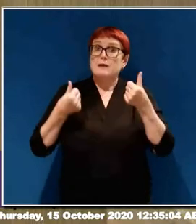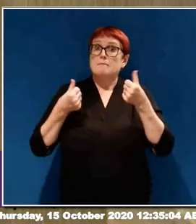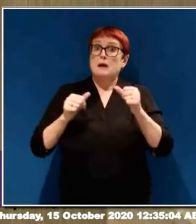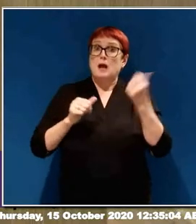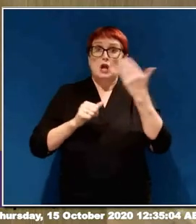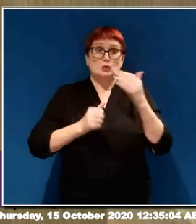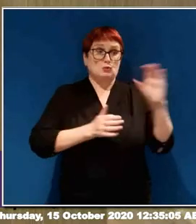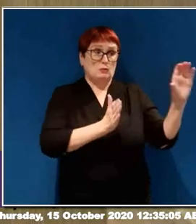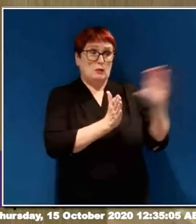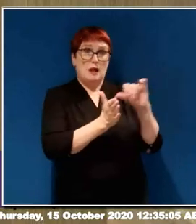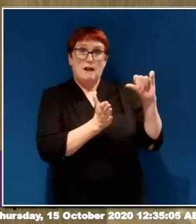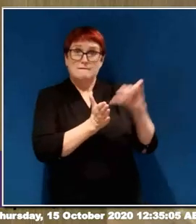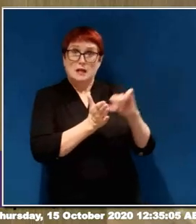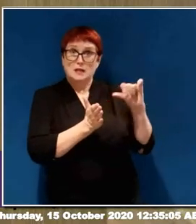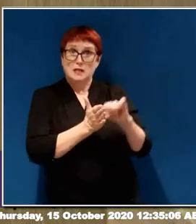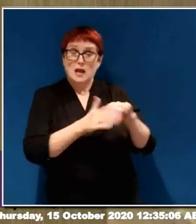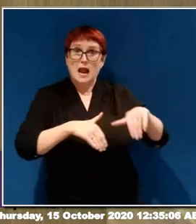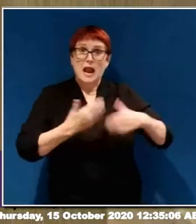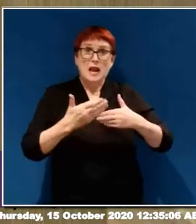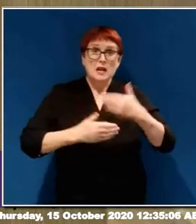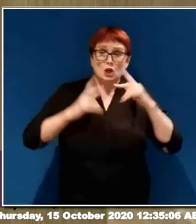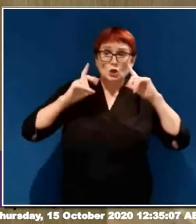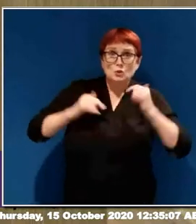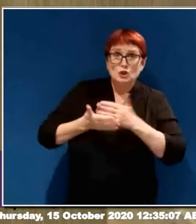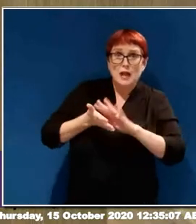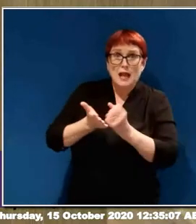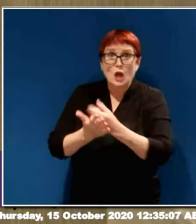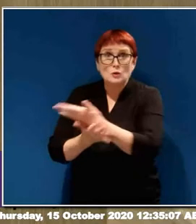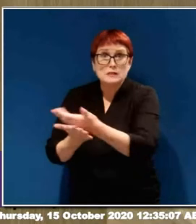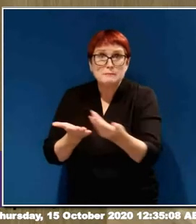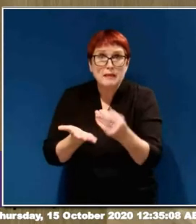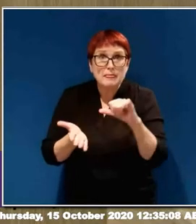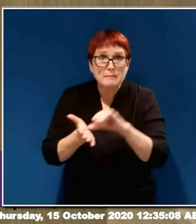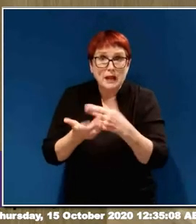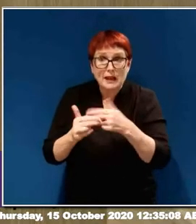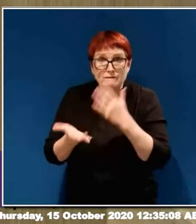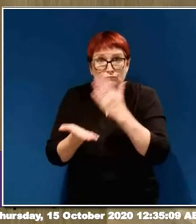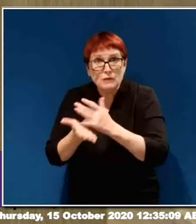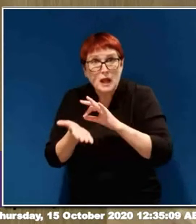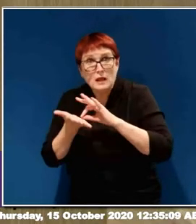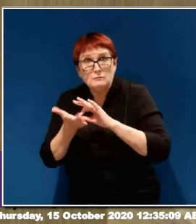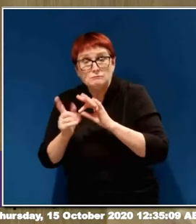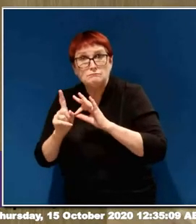No, I am not. To your knowledge and experience, tell me if this is outside